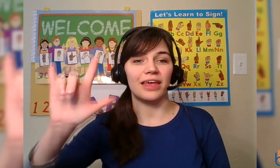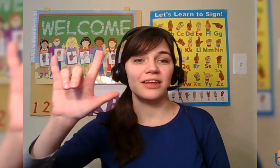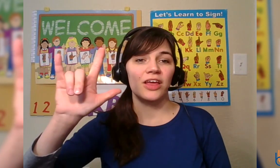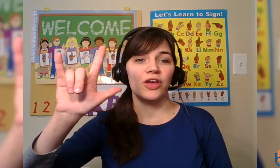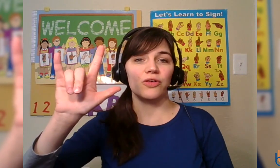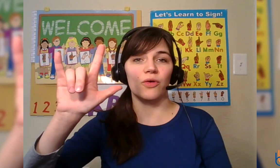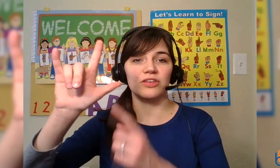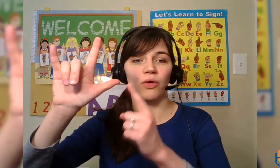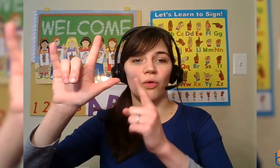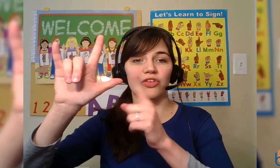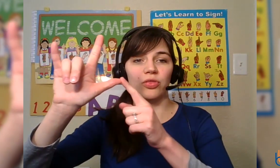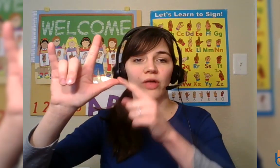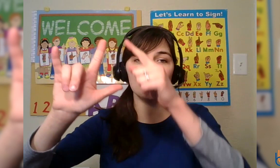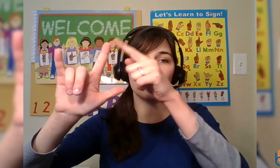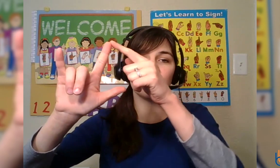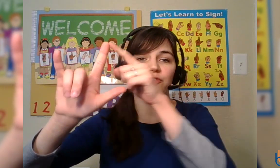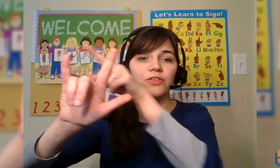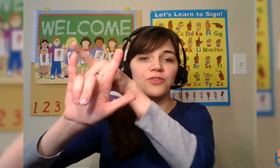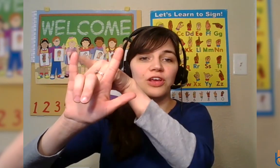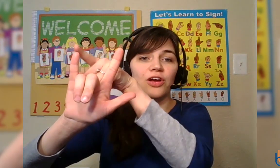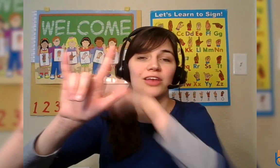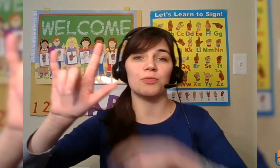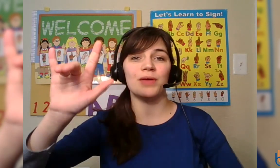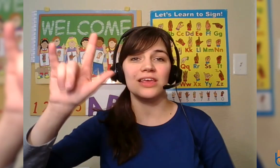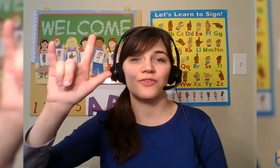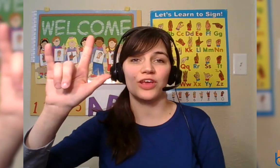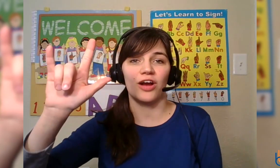you're going to hold your thumb, your first finger, and your pinky finger out